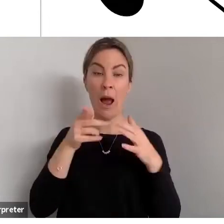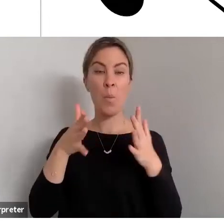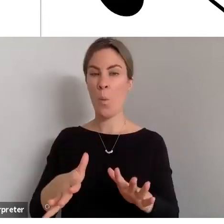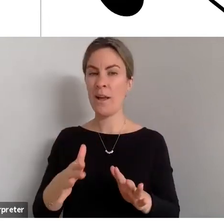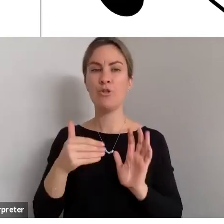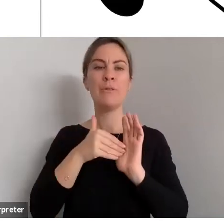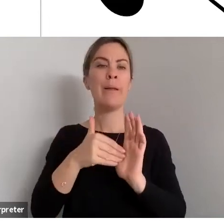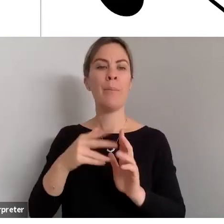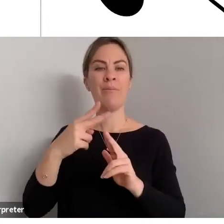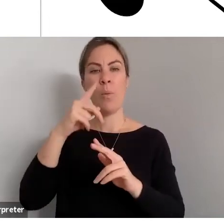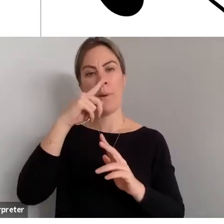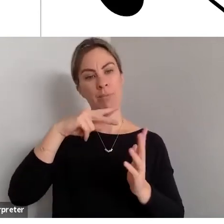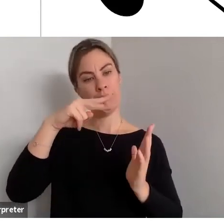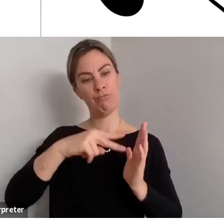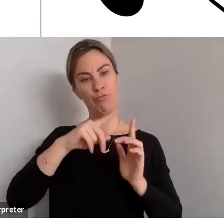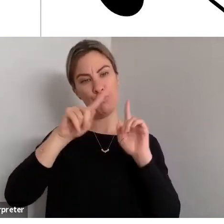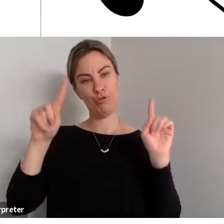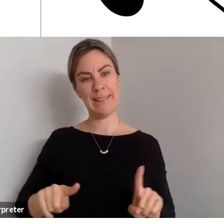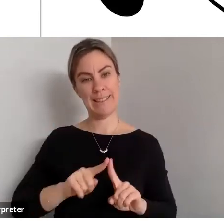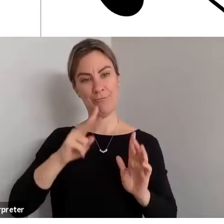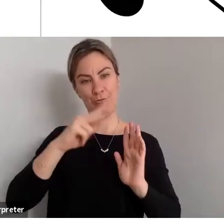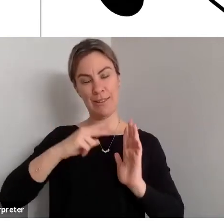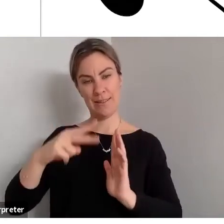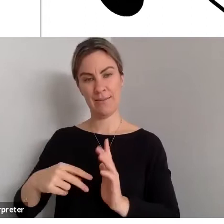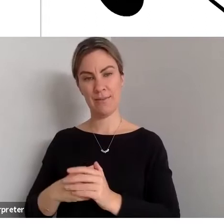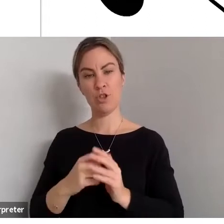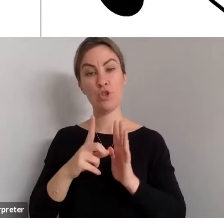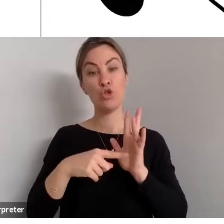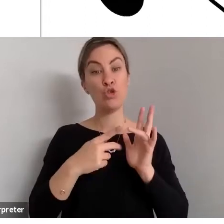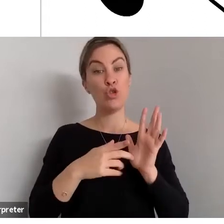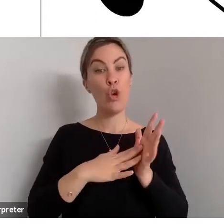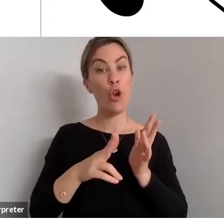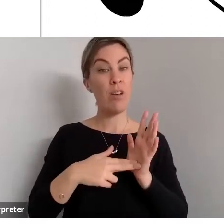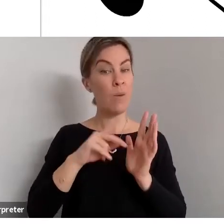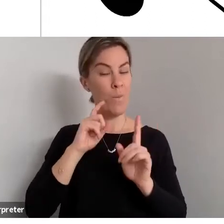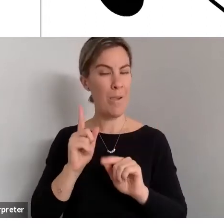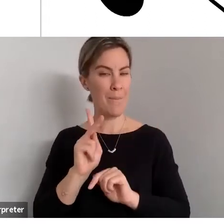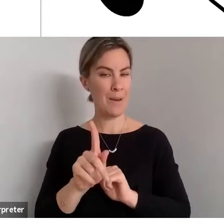And John, I am coming back to your question.